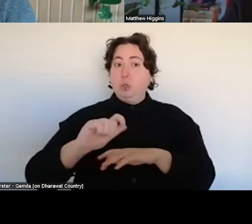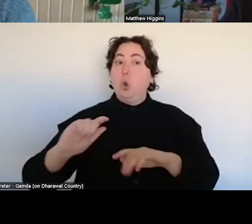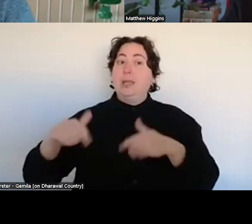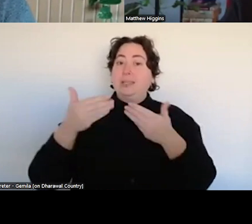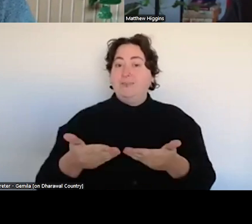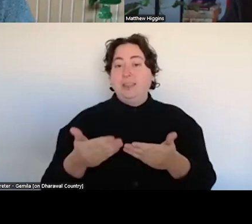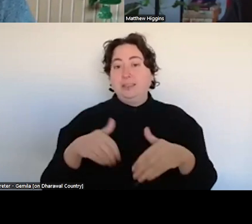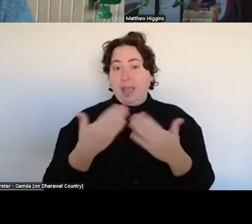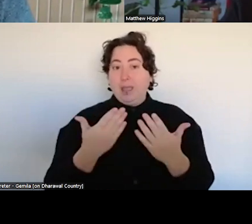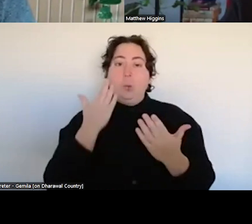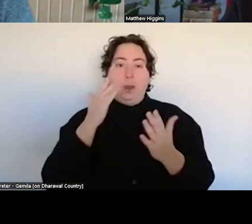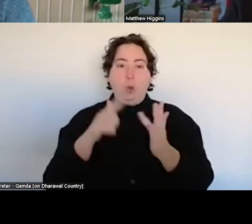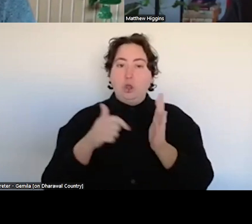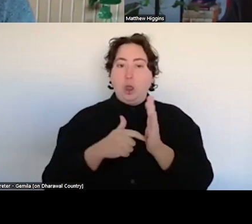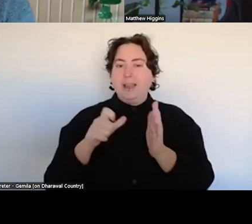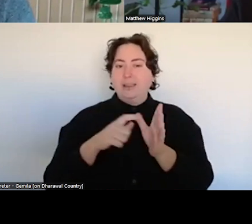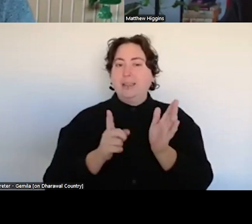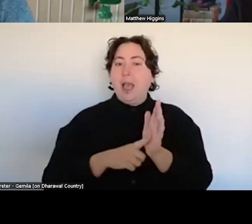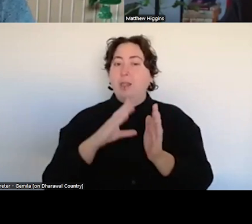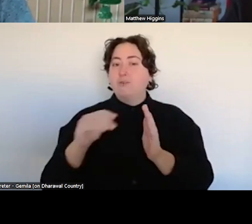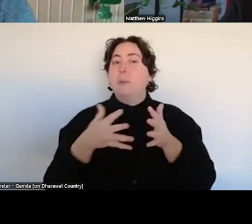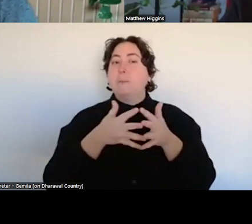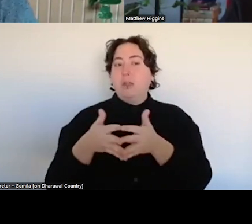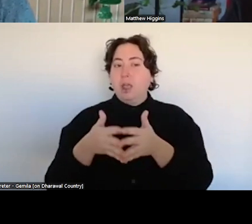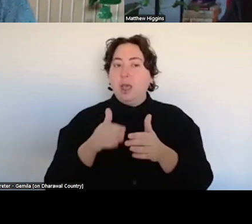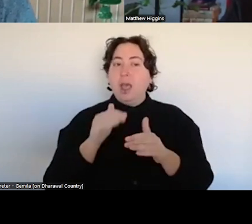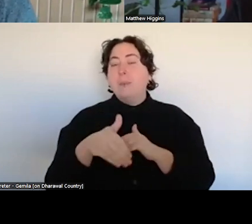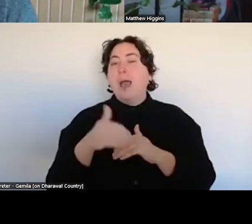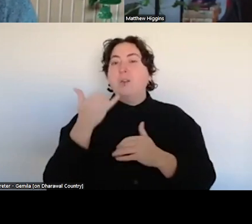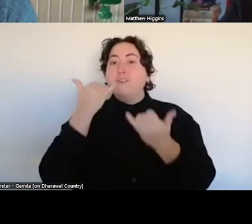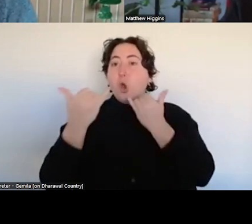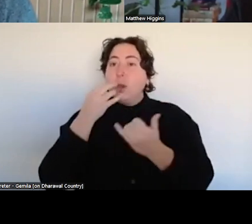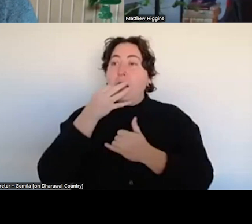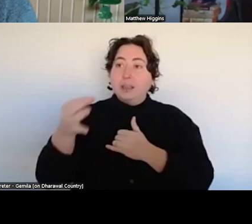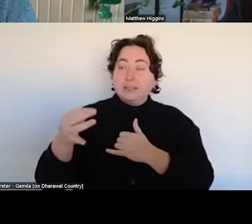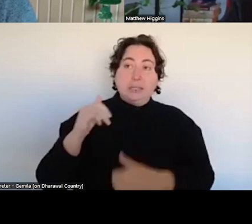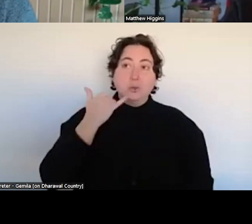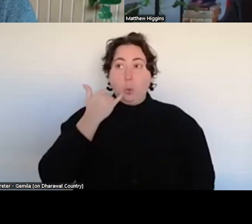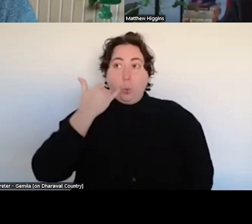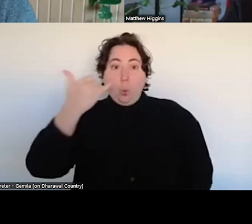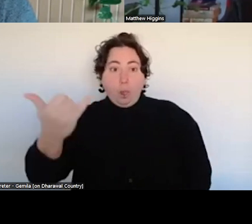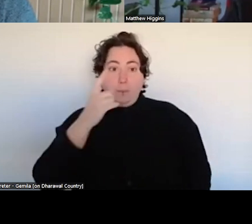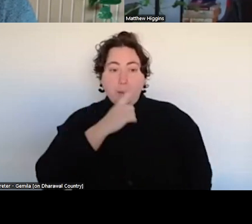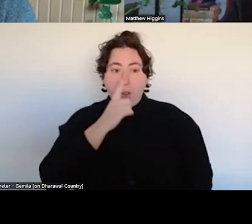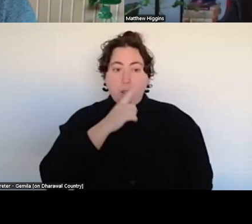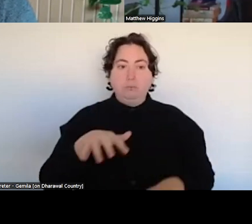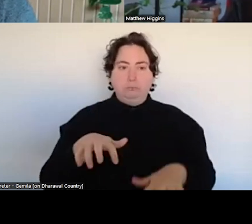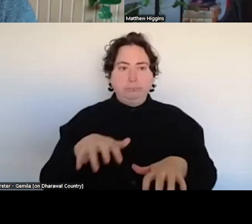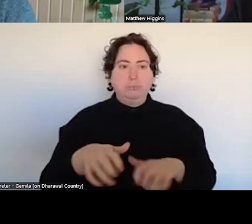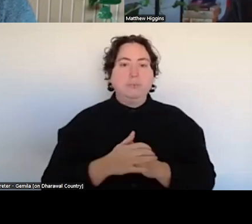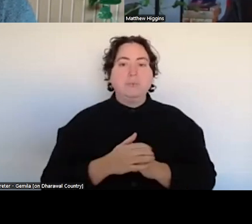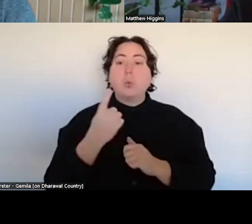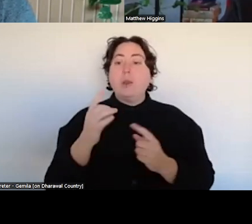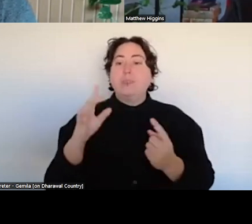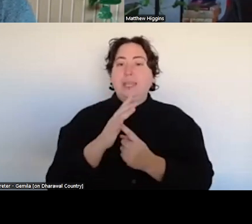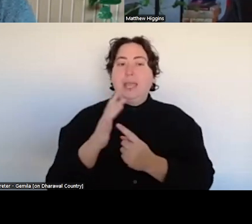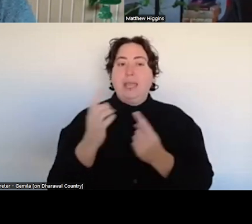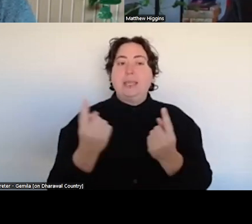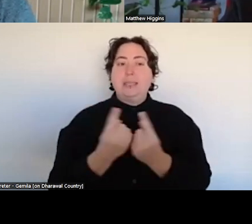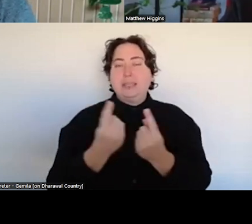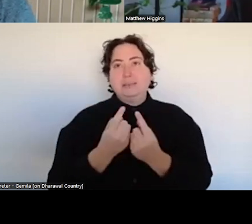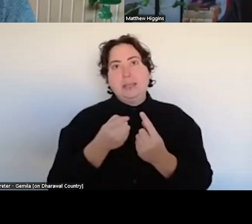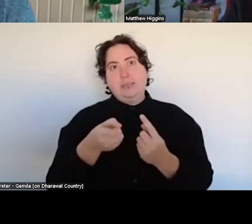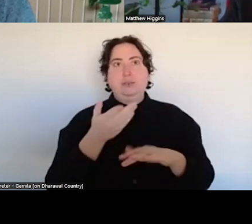US is about phone asking, picking up the phone. One of the key things in this digital world is we